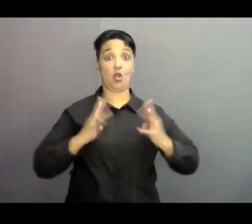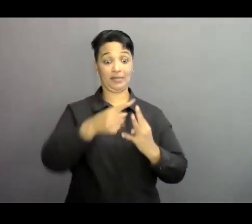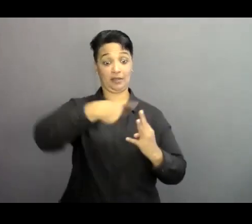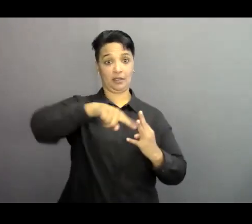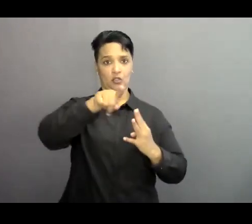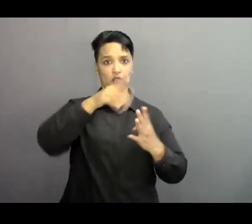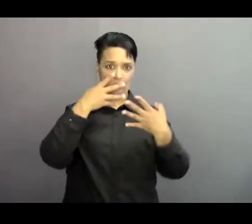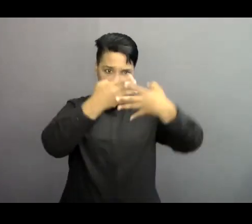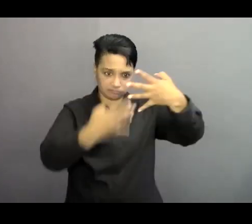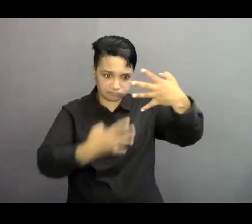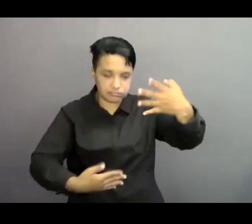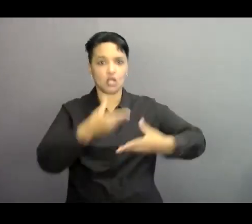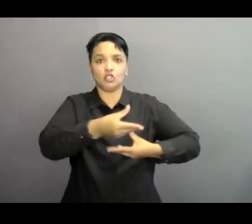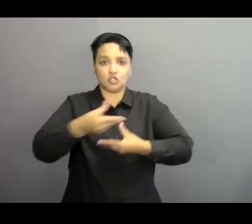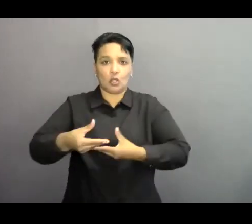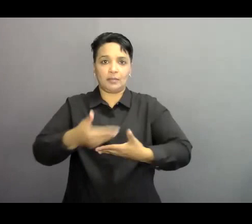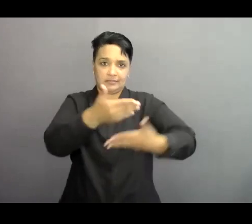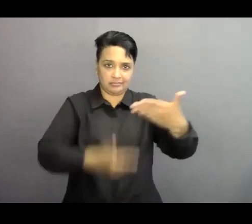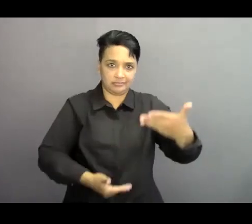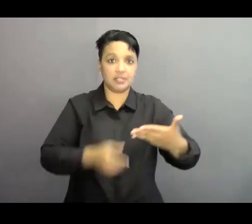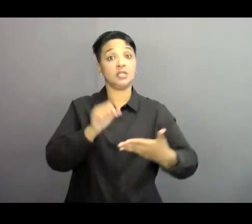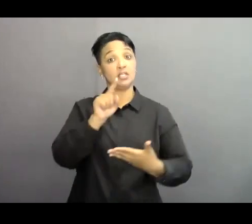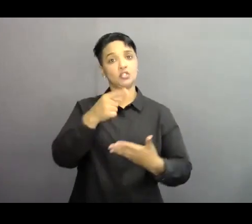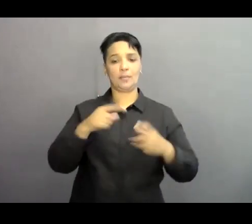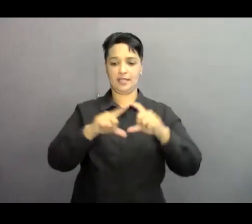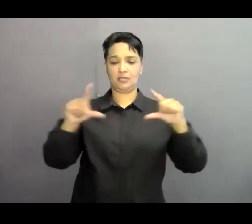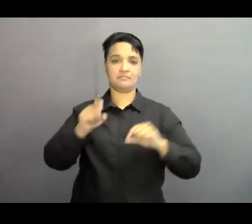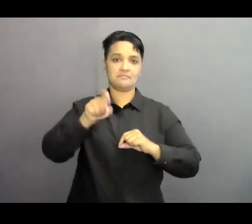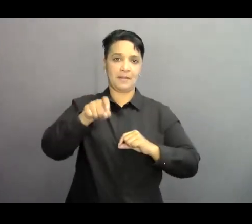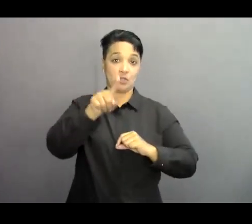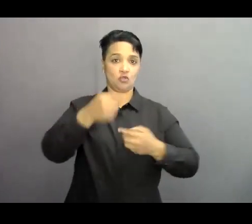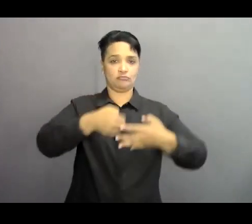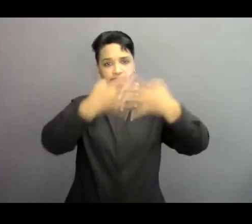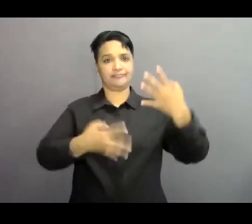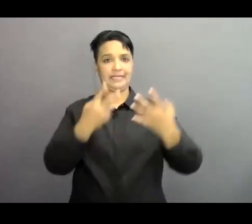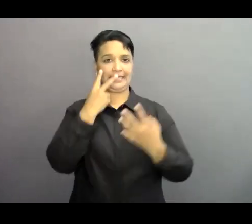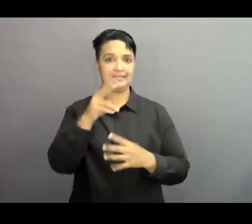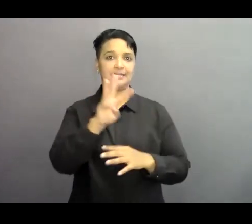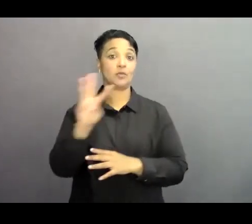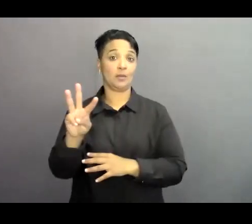linking their general web page there into the chat as well. Any other ... thanks for that, Candace.